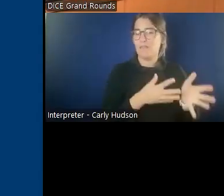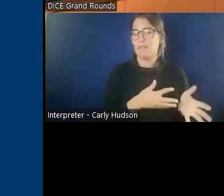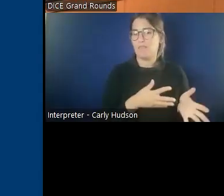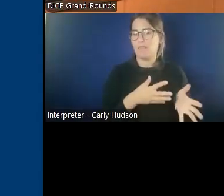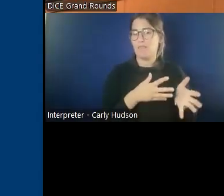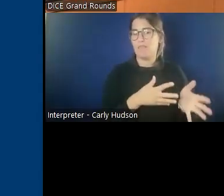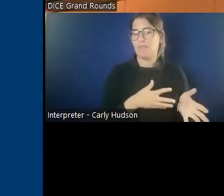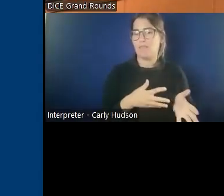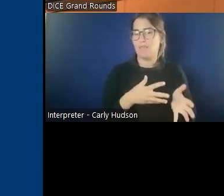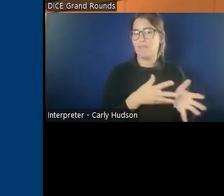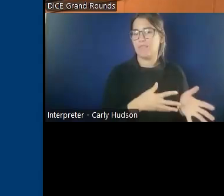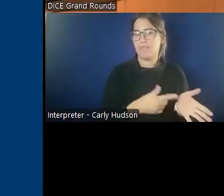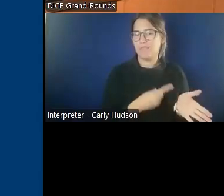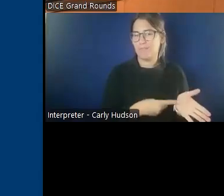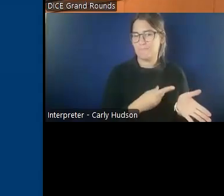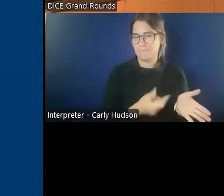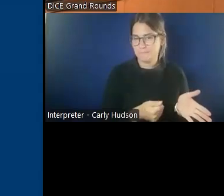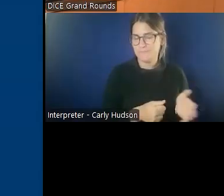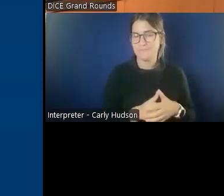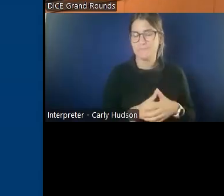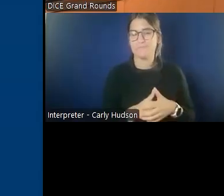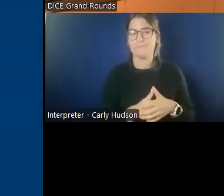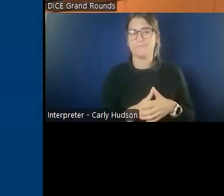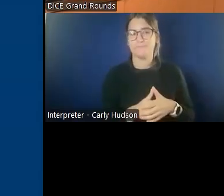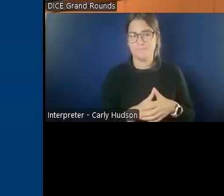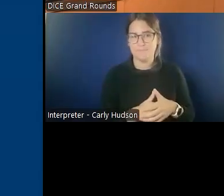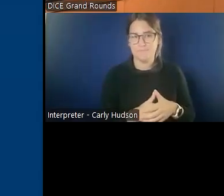and one of the things that's been really painful for me growing up is being treated